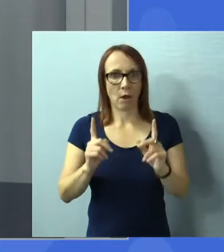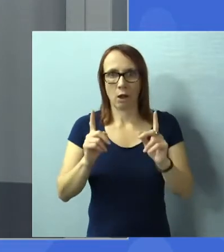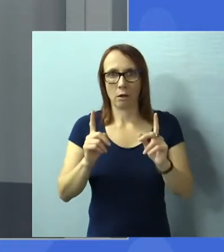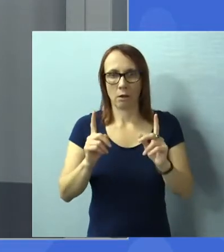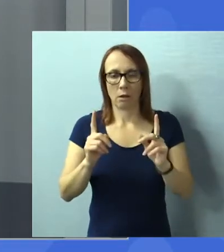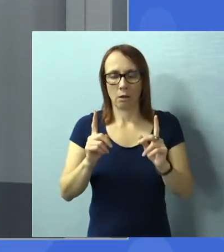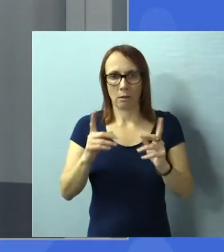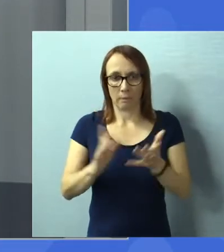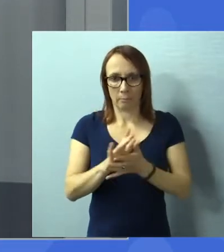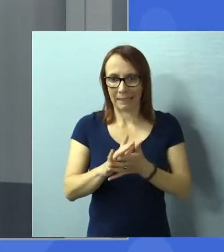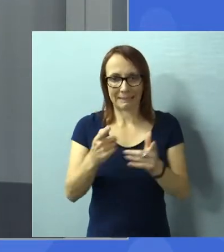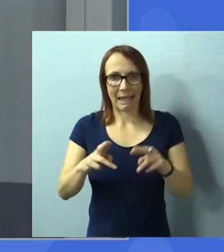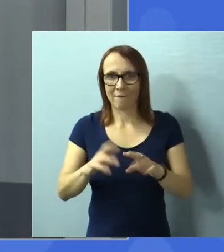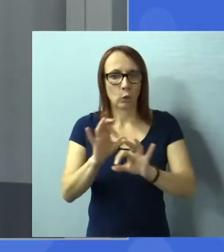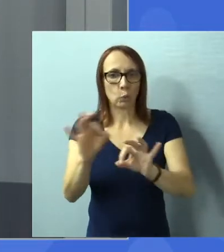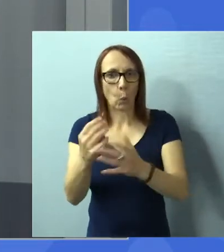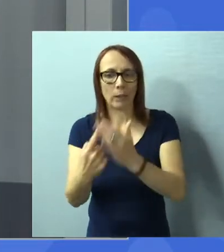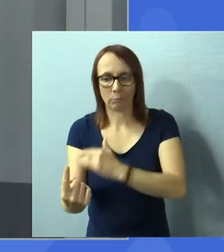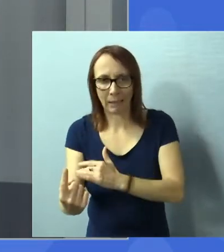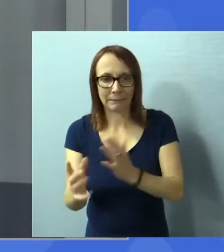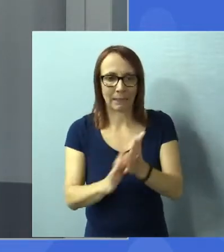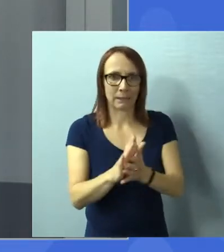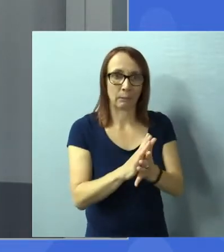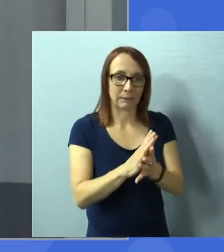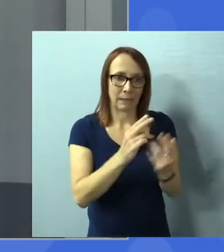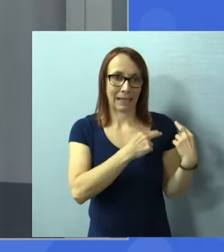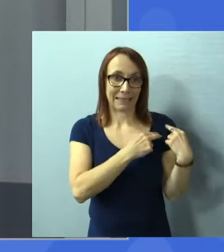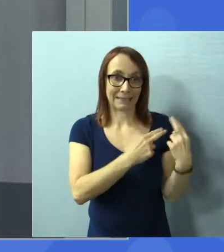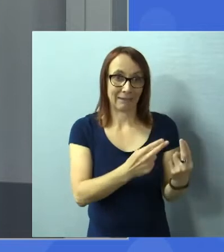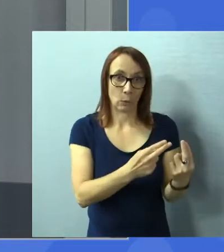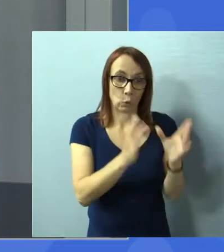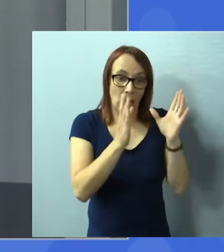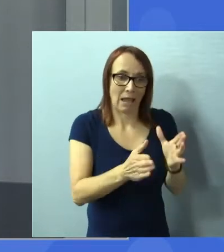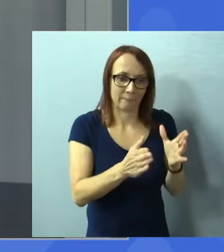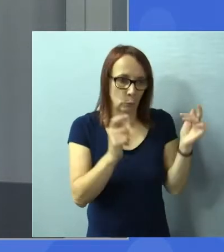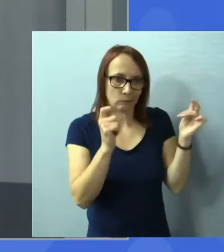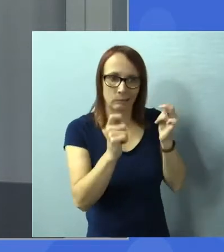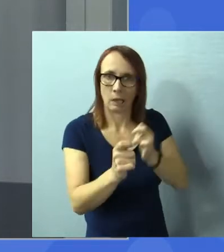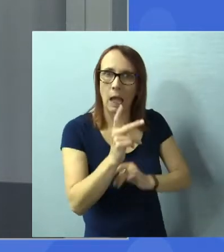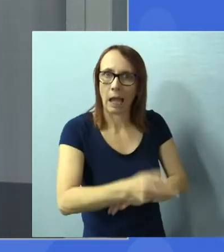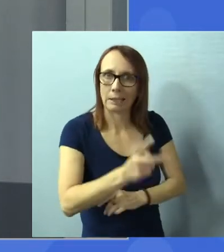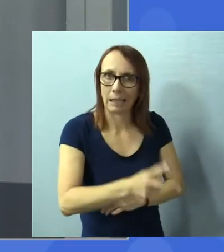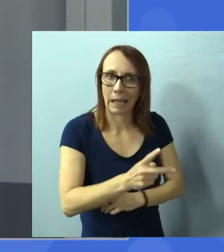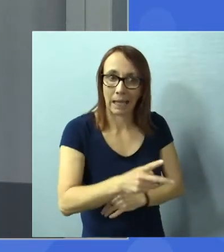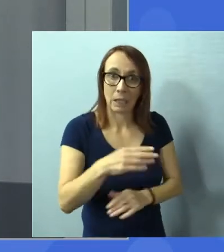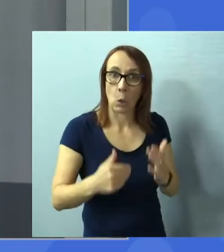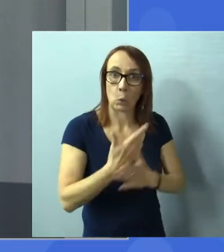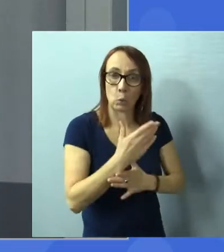devolution looks like again and do we need new perils to come to the Scottish Parliament to deal with the challenges that were going to face after